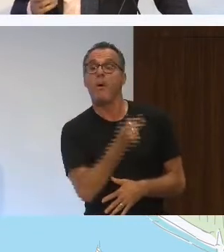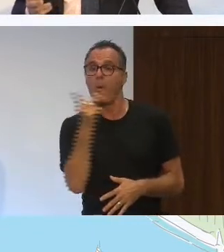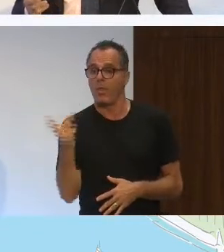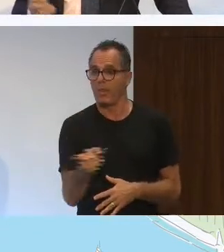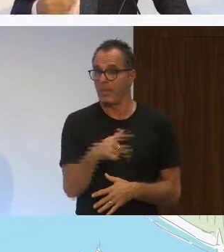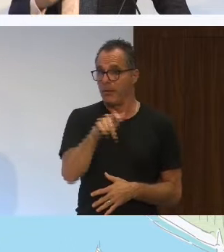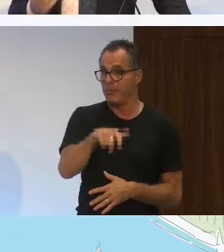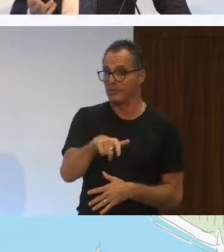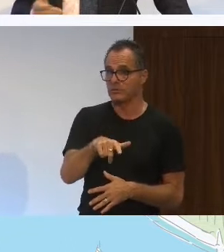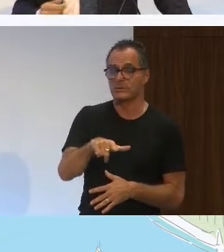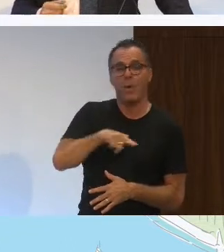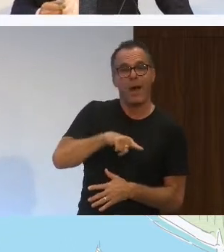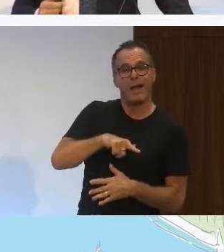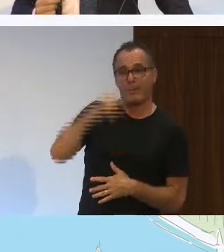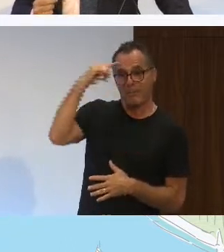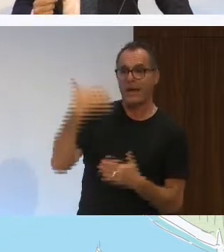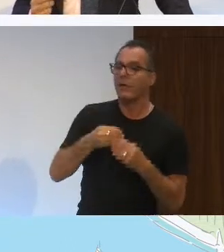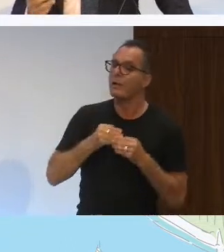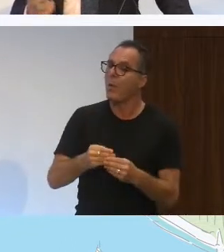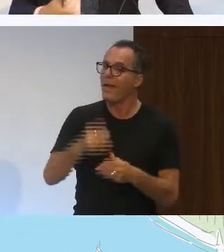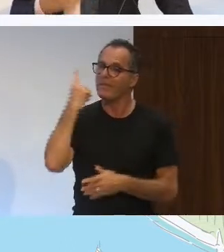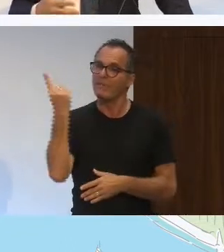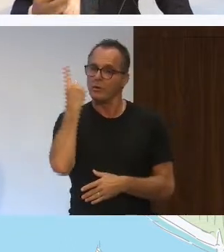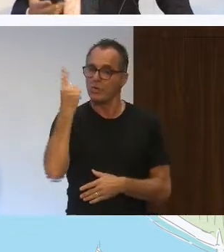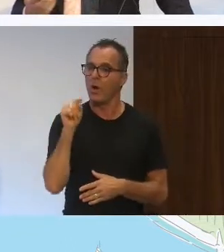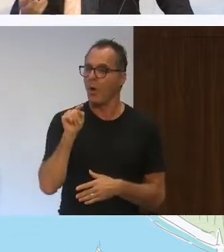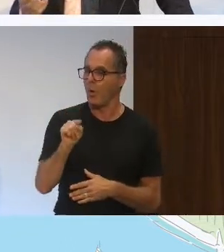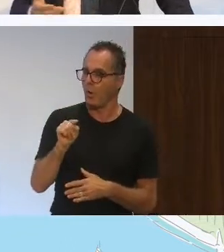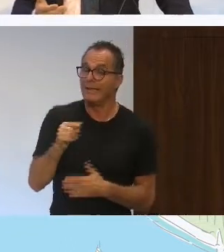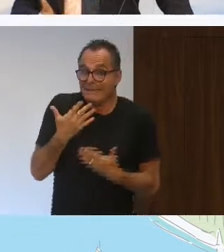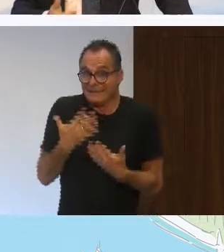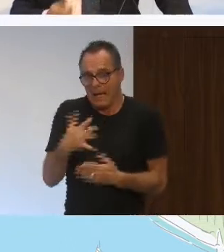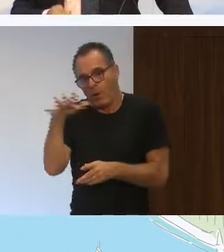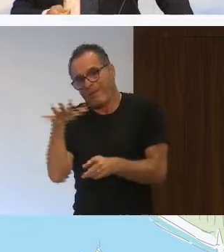migraine with vertigo seems to be and now we are actually finding out that it's actually very common.